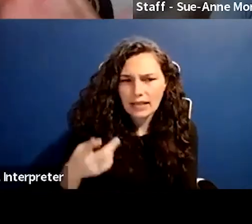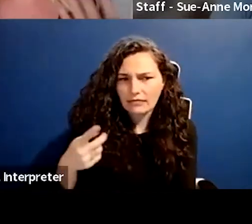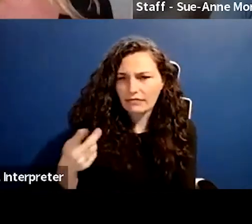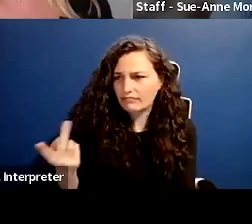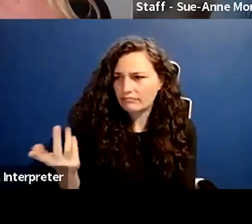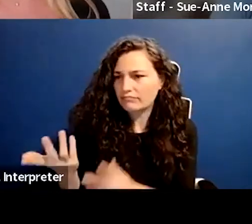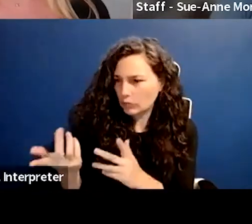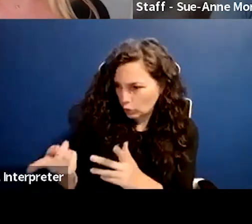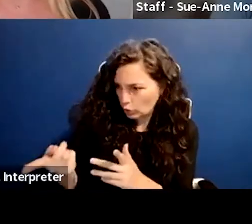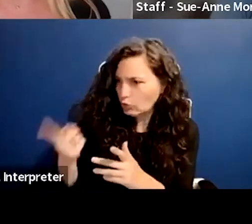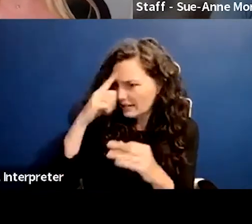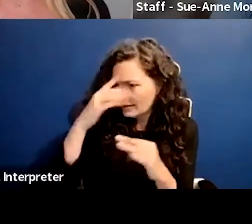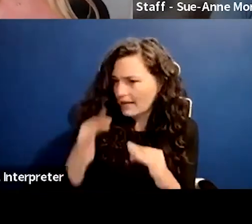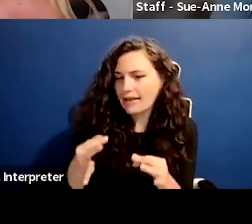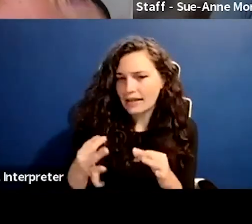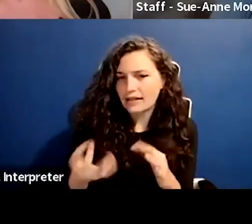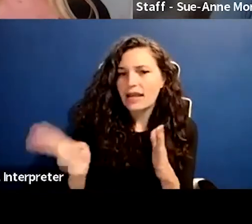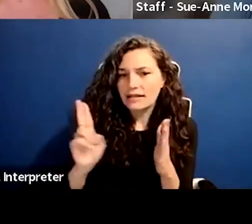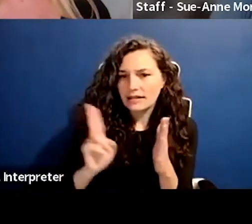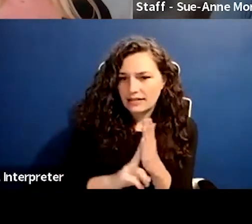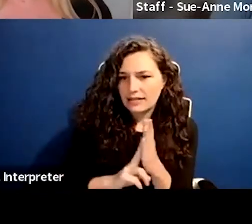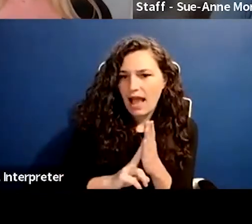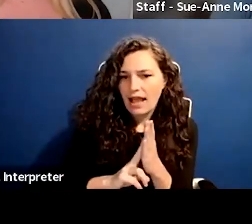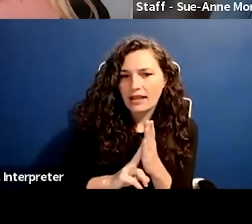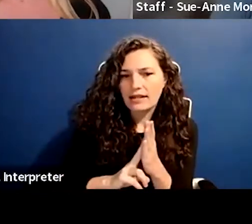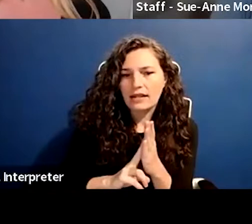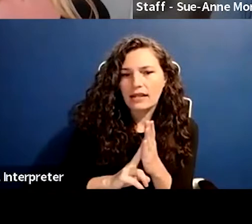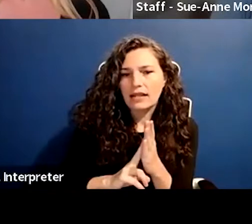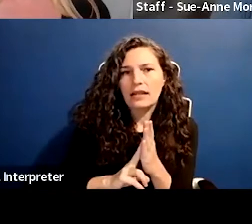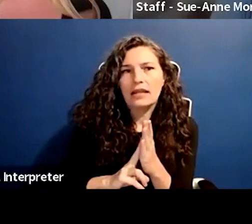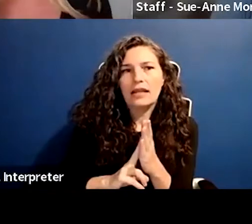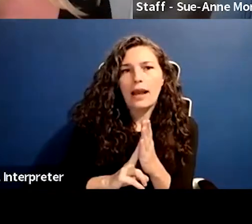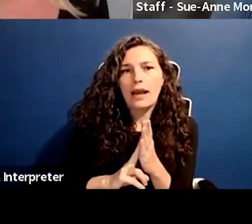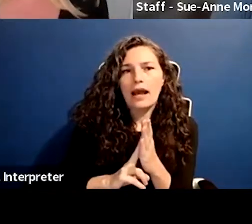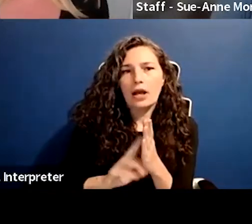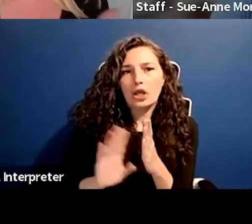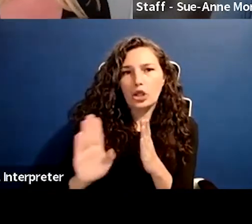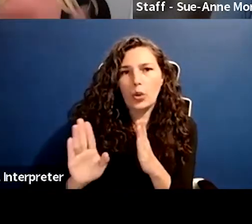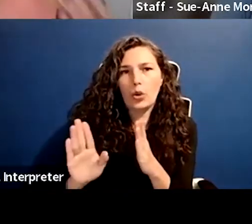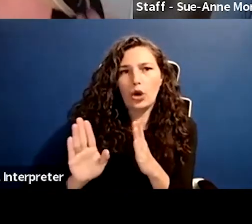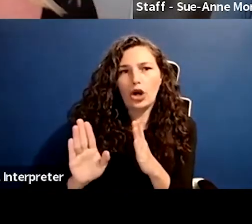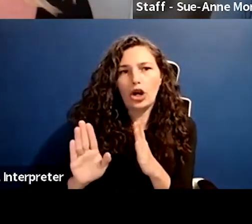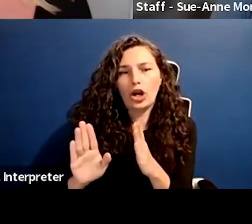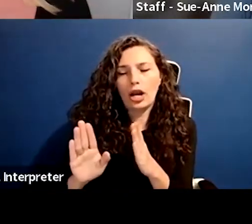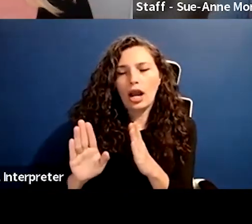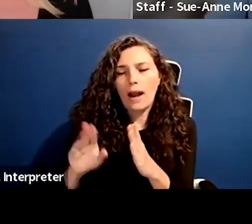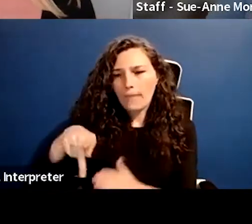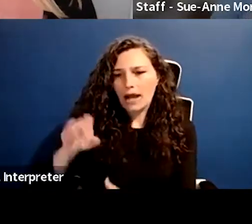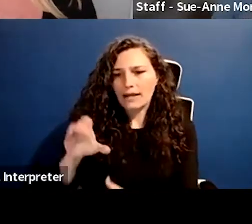decided to sign your podcast - Yes. under the independent podcast agreement. But for folks who may be watching,